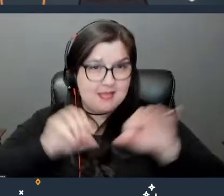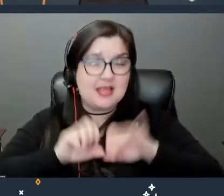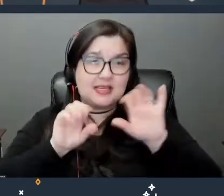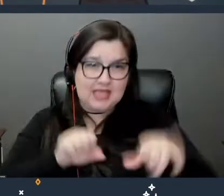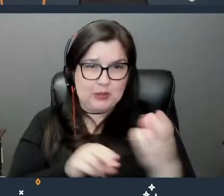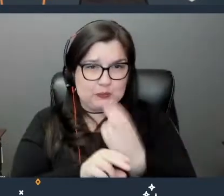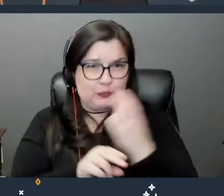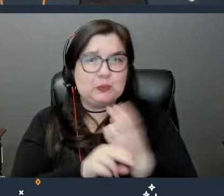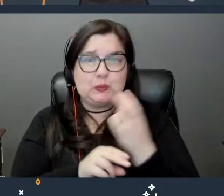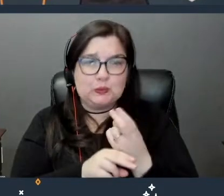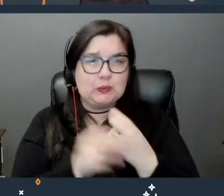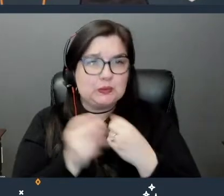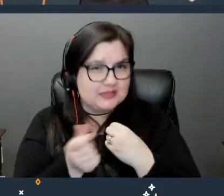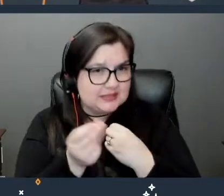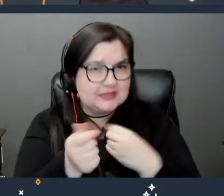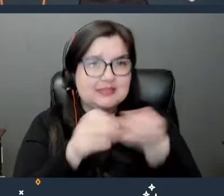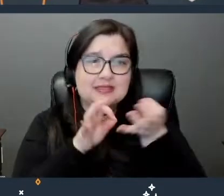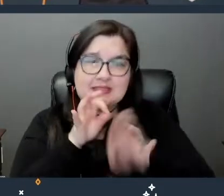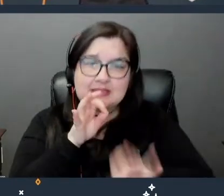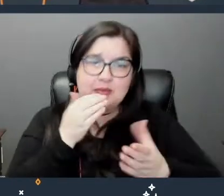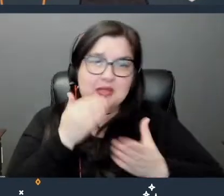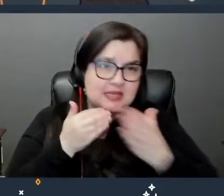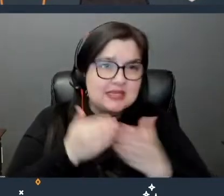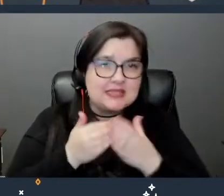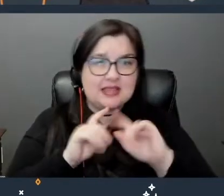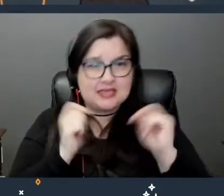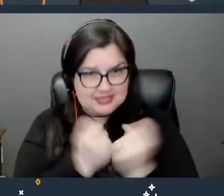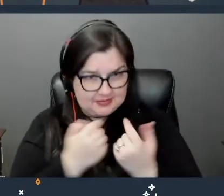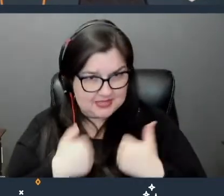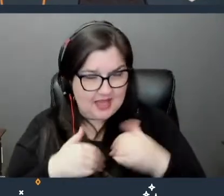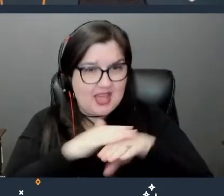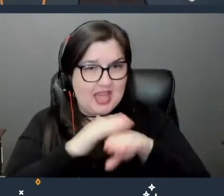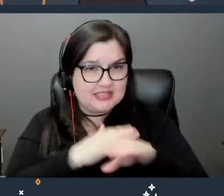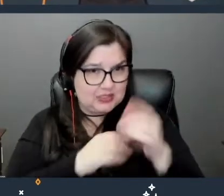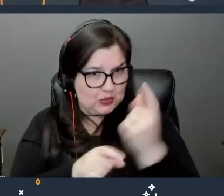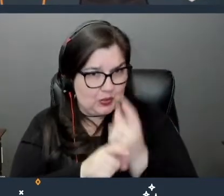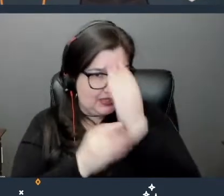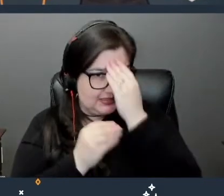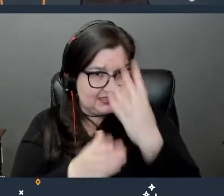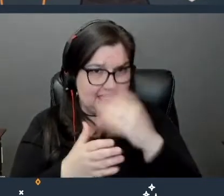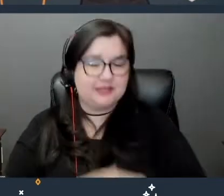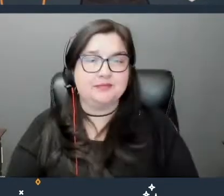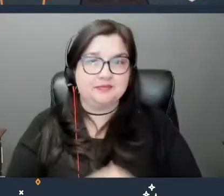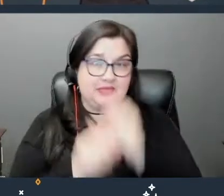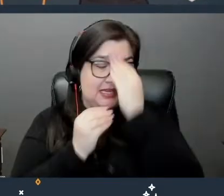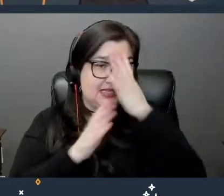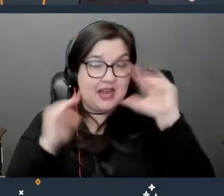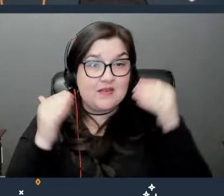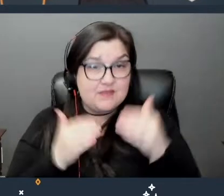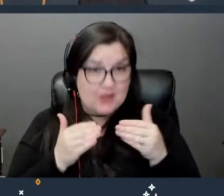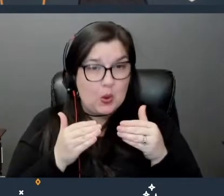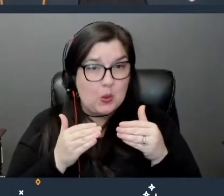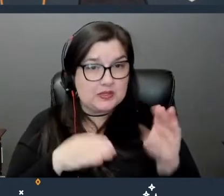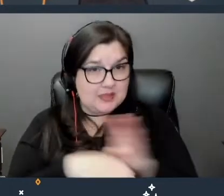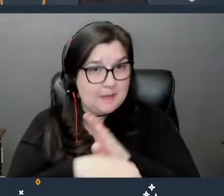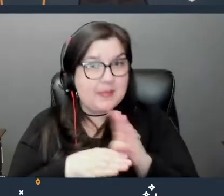and teams always have access to the right data. The benefits of being a data-driven organization are clear and so companies that don't embrace this